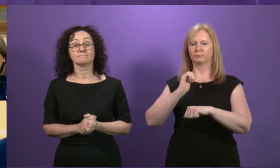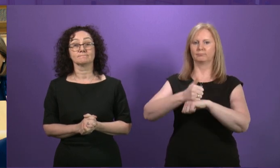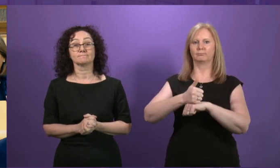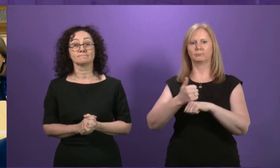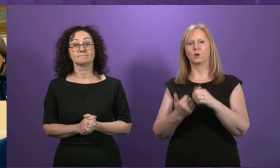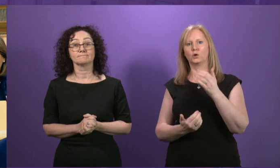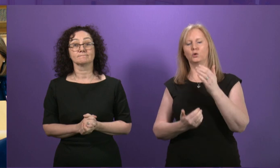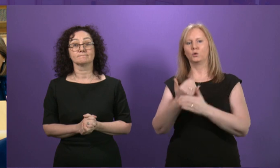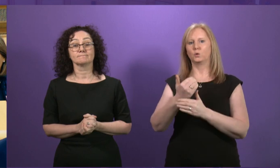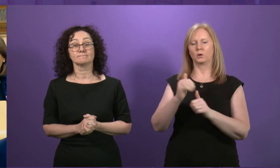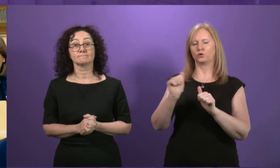untried currency.